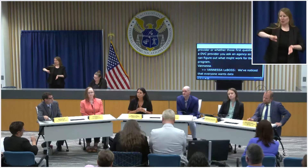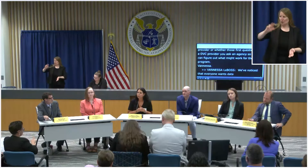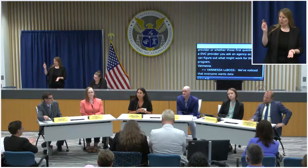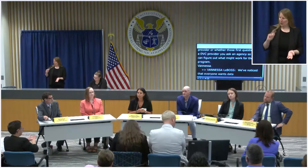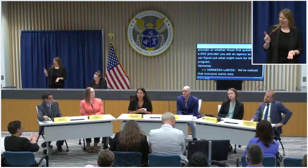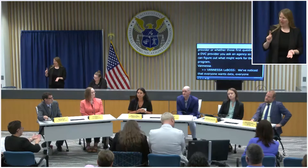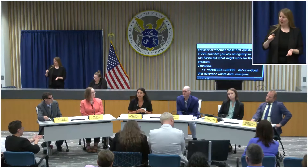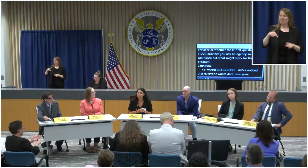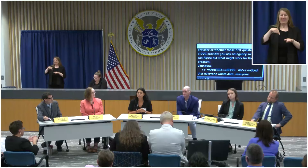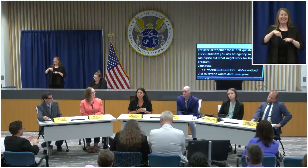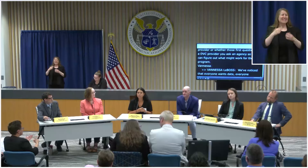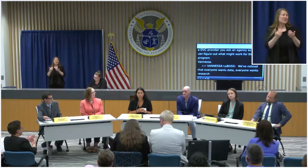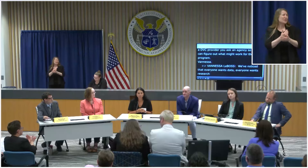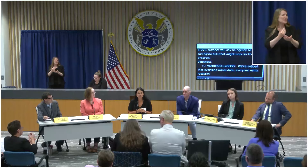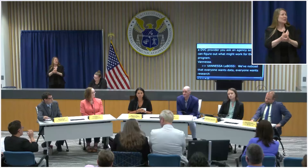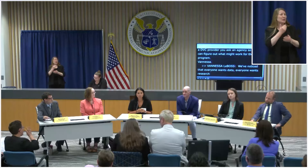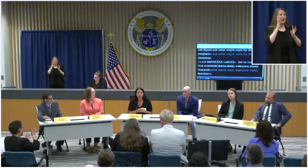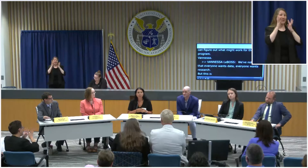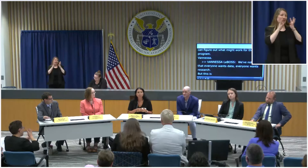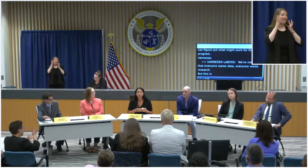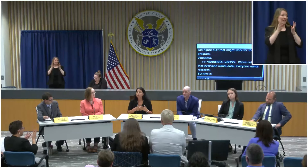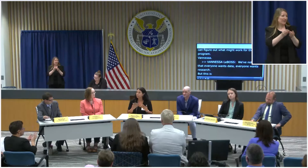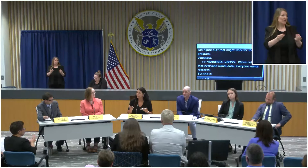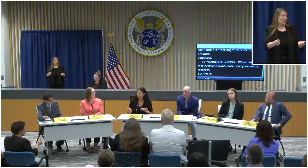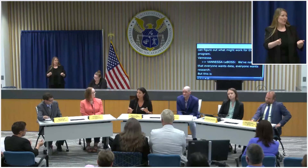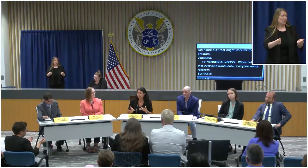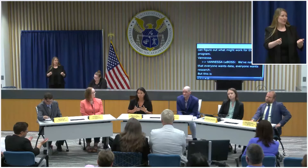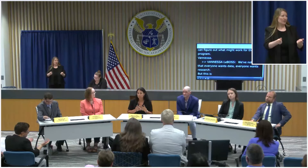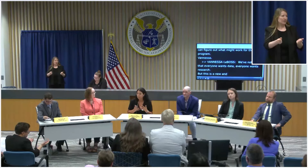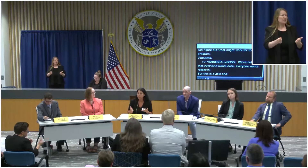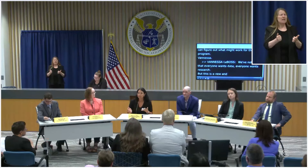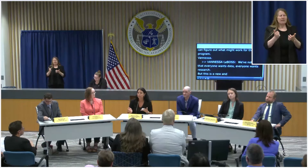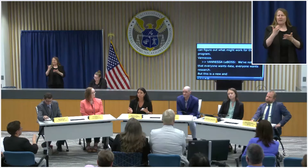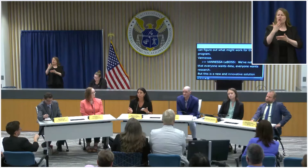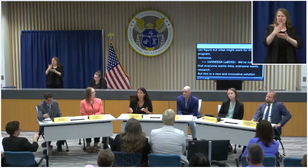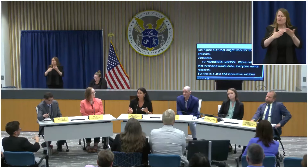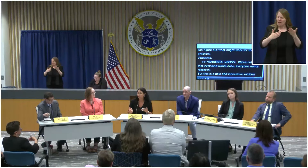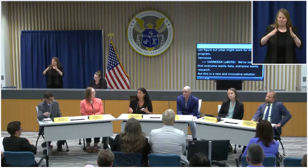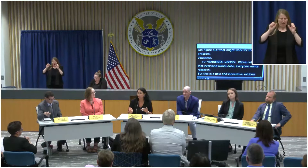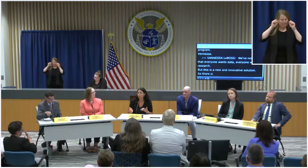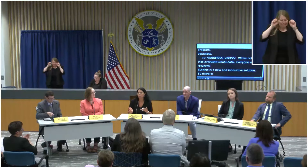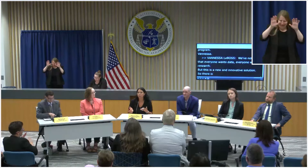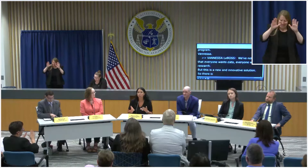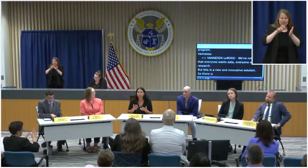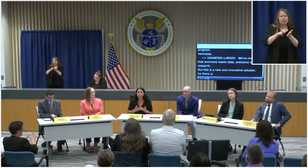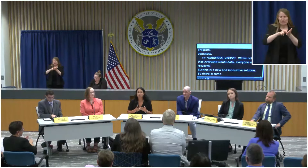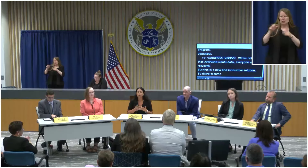WE'VE NOTICED THAT EVERYONE WANTS DATA, EVERYONE WANTS RESEARCH. BUT THIS IS A NEW AND